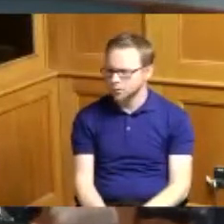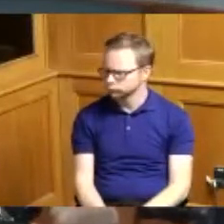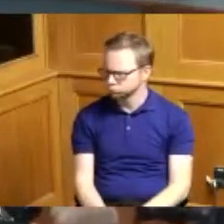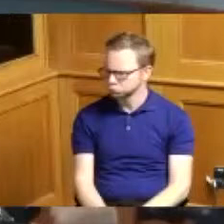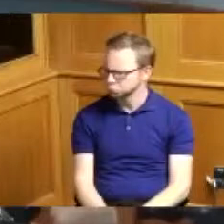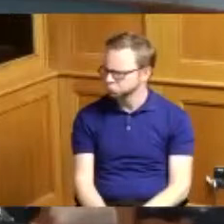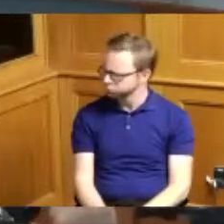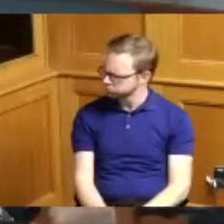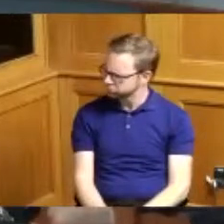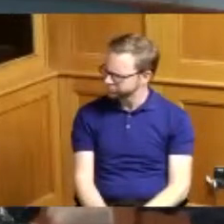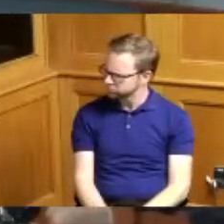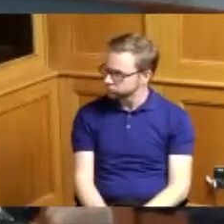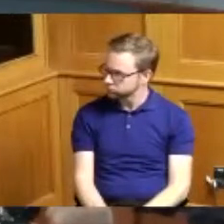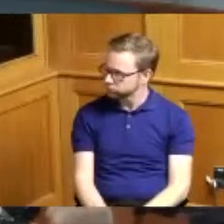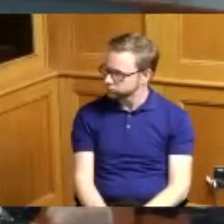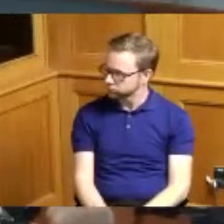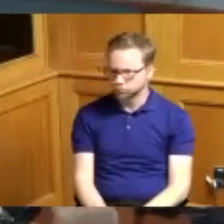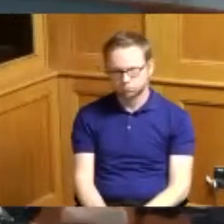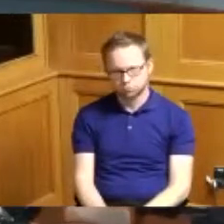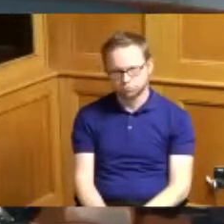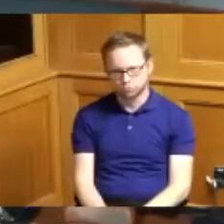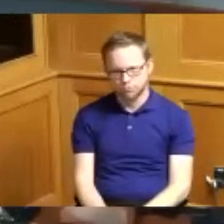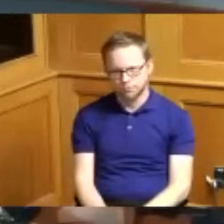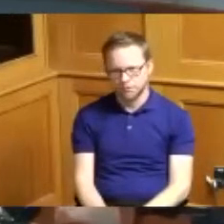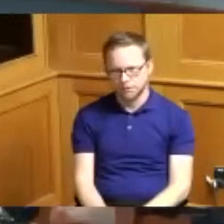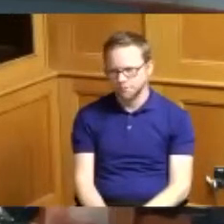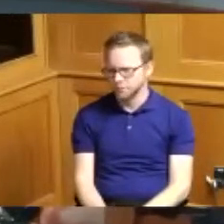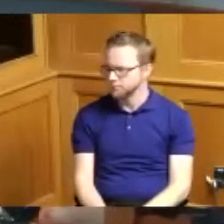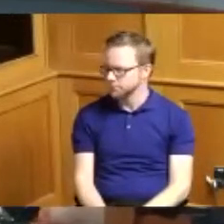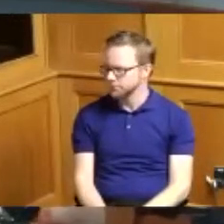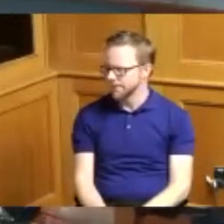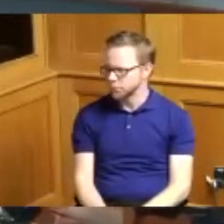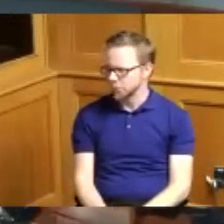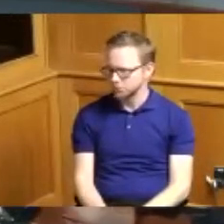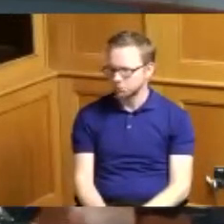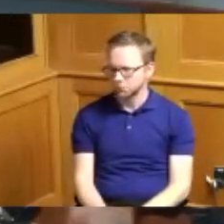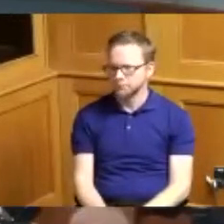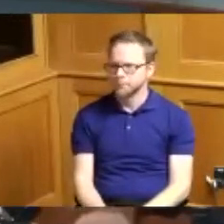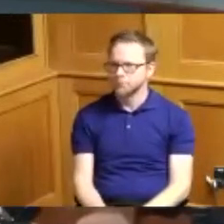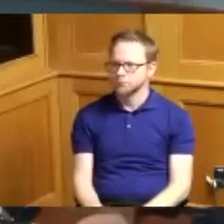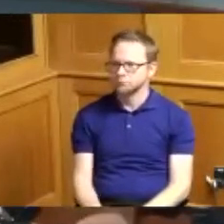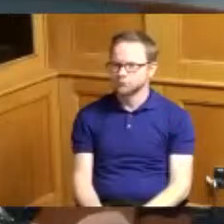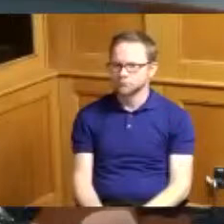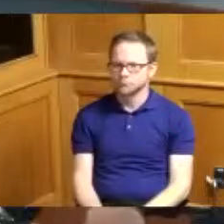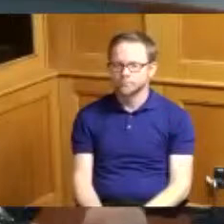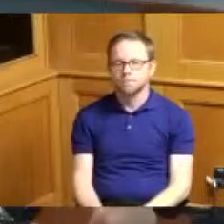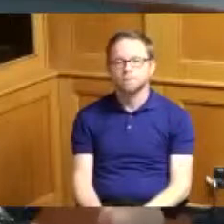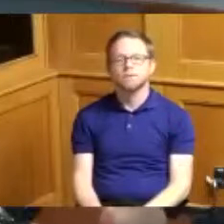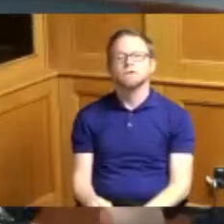thank you uh item number one is a resolution to vacate a portion of willow road b right away